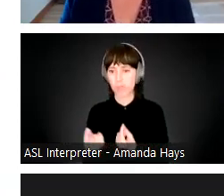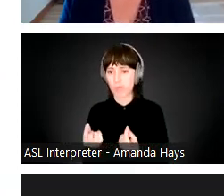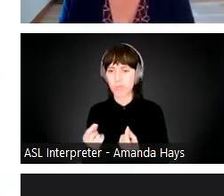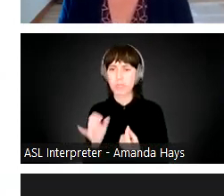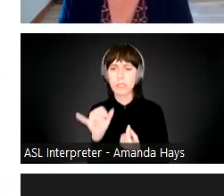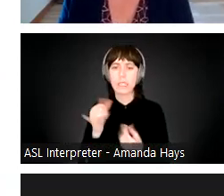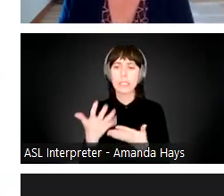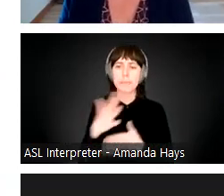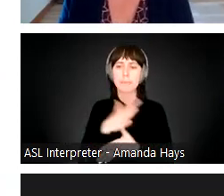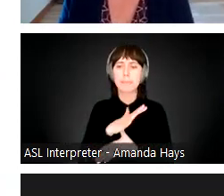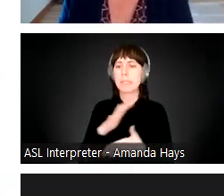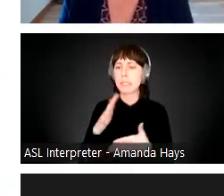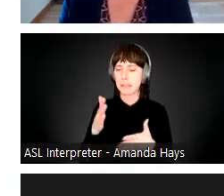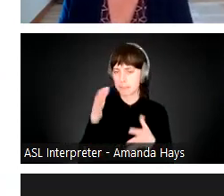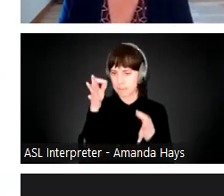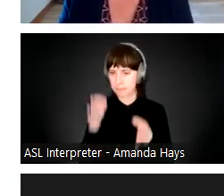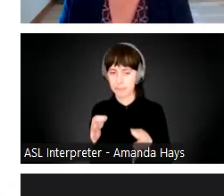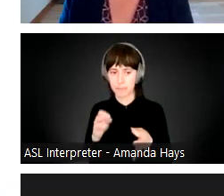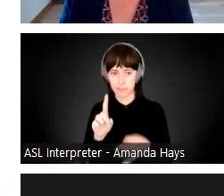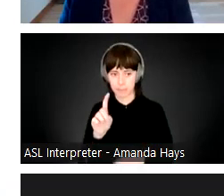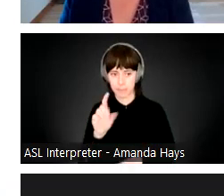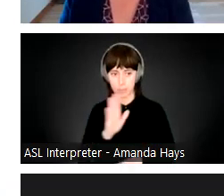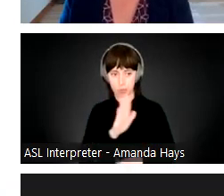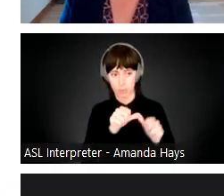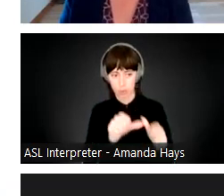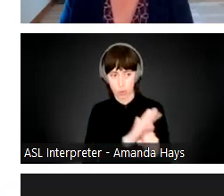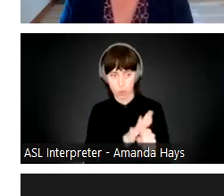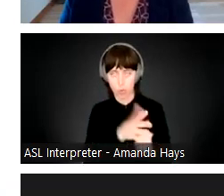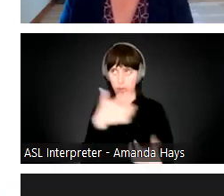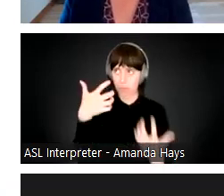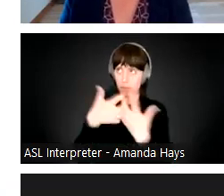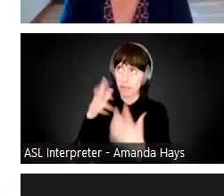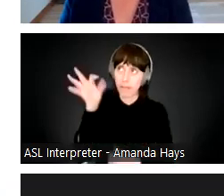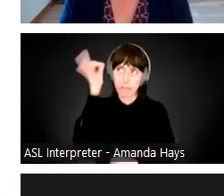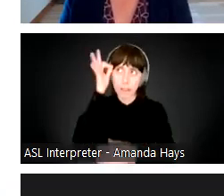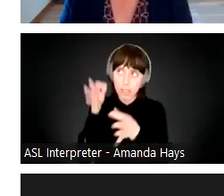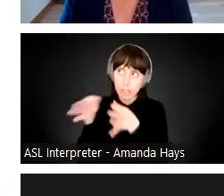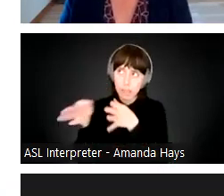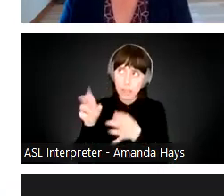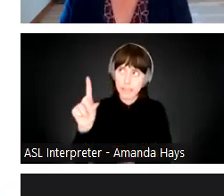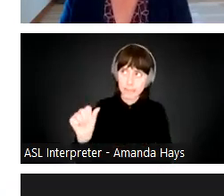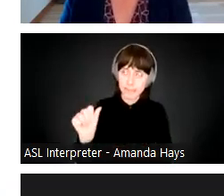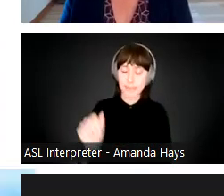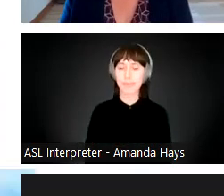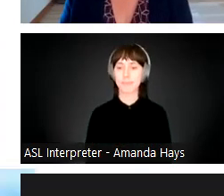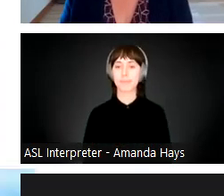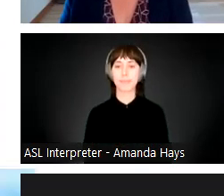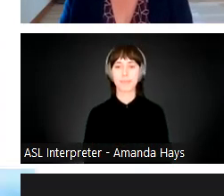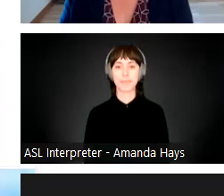or not your Long COVID meets the federal definition of having a disability. Next slide.